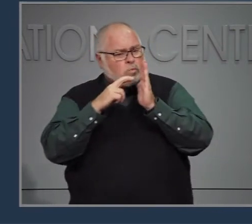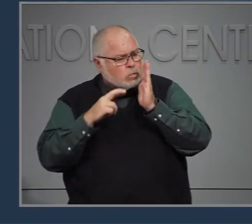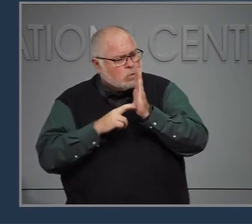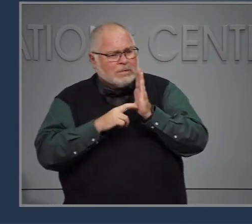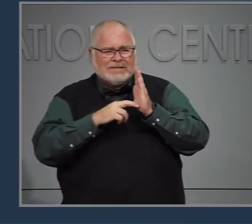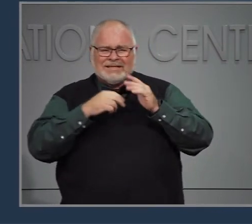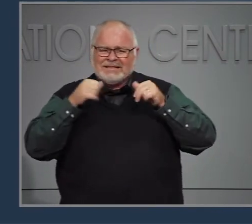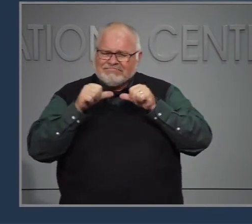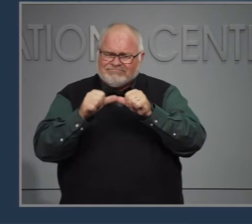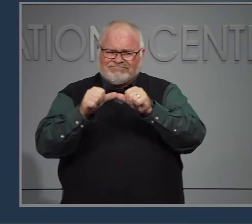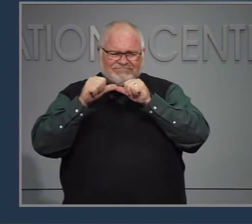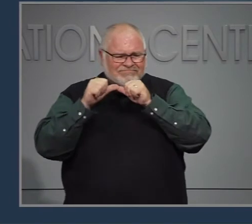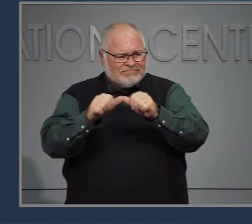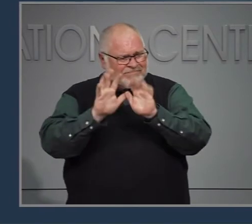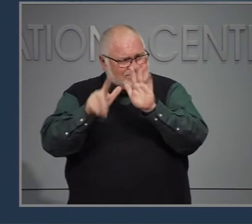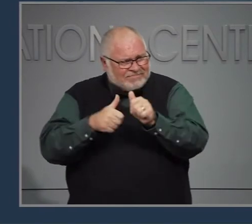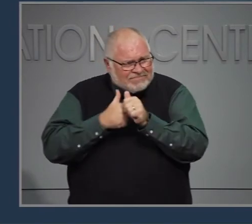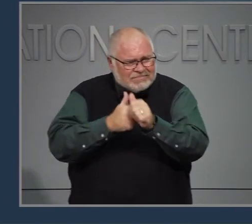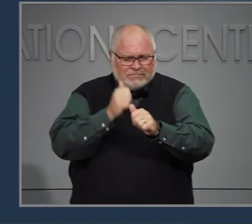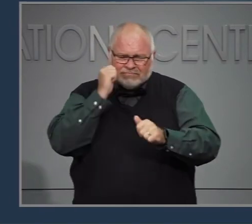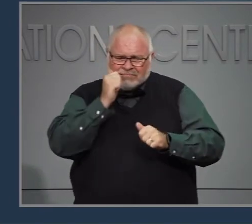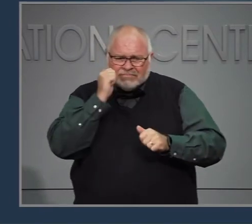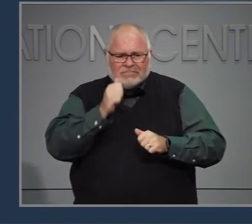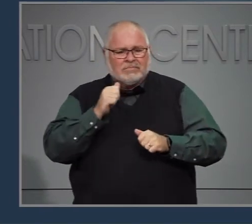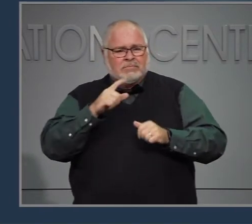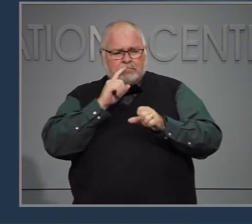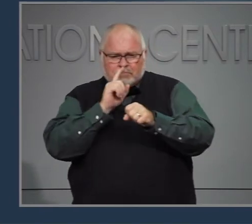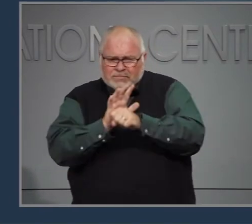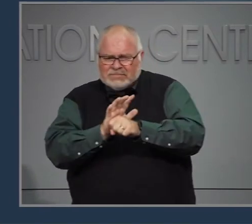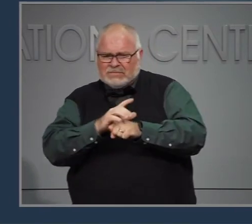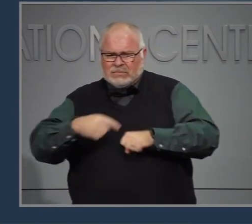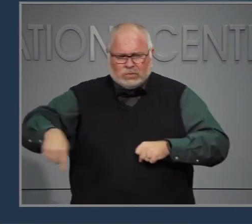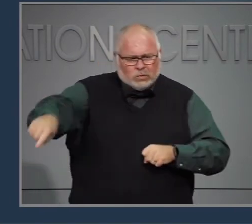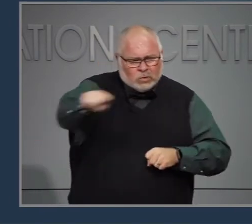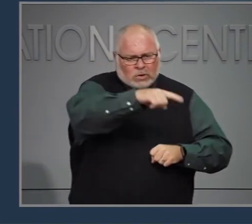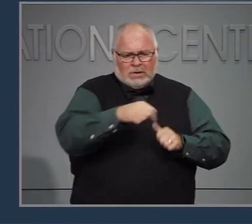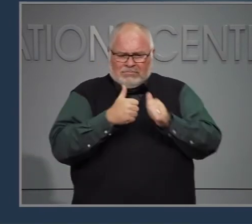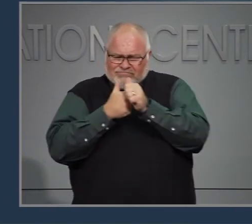IN EVERYDAY PRACTICE AND TO MAKE SURE OUR NURSING HOMES ARE COMPLYING WITH ALL OF